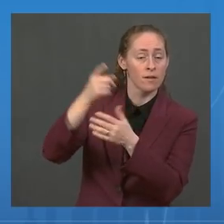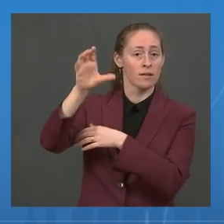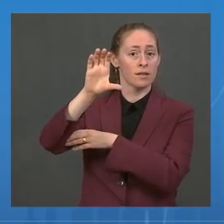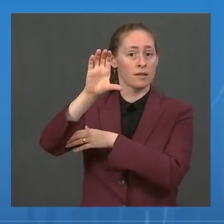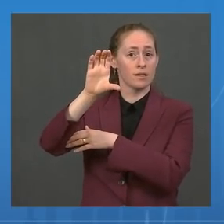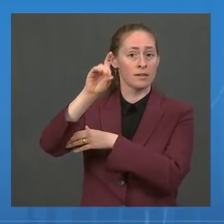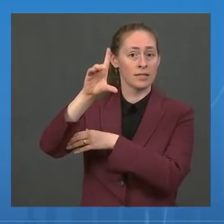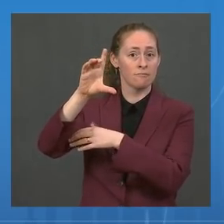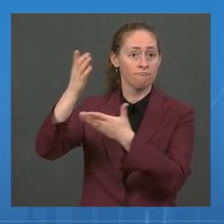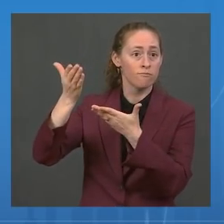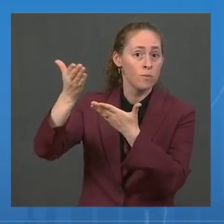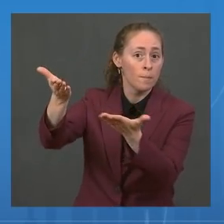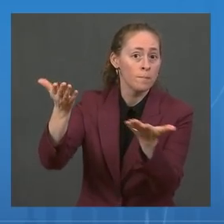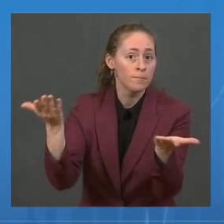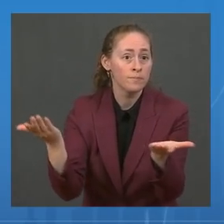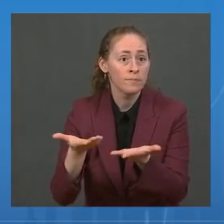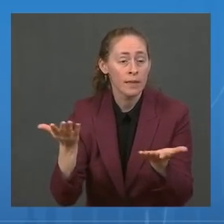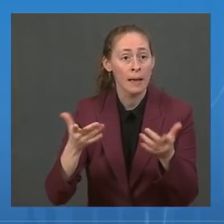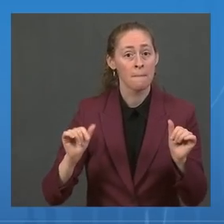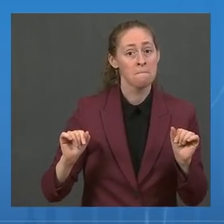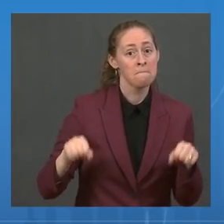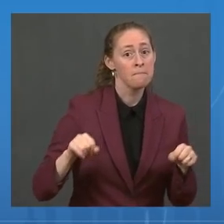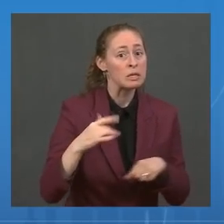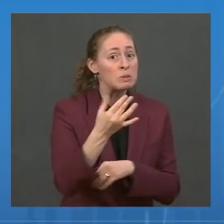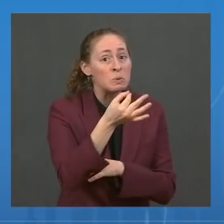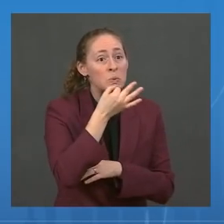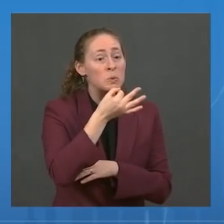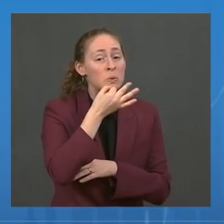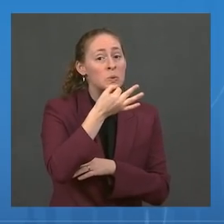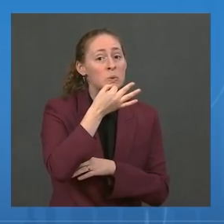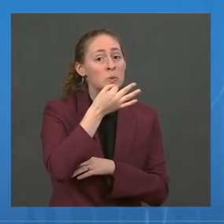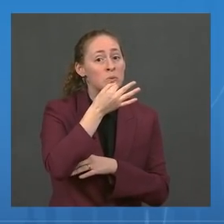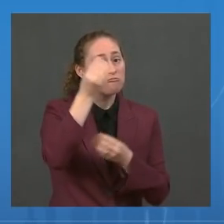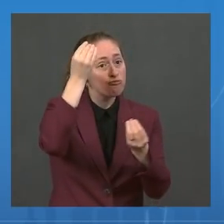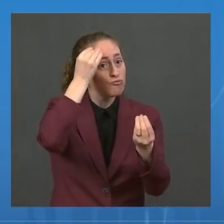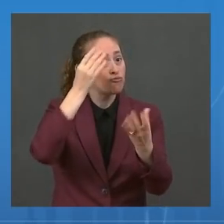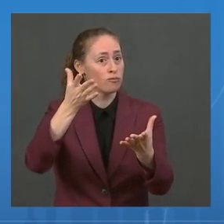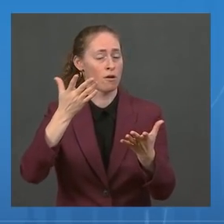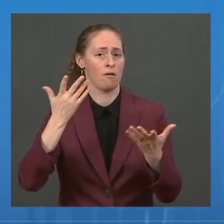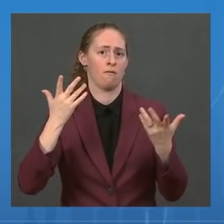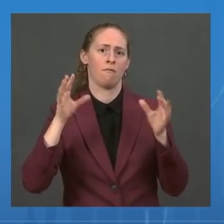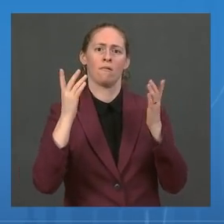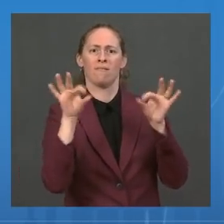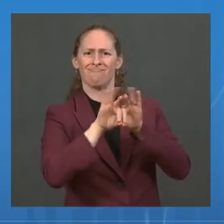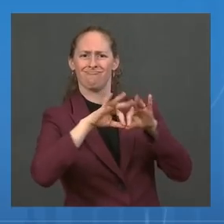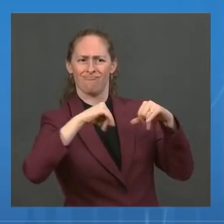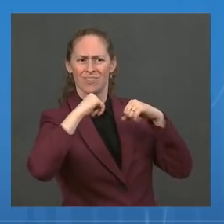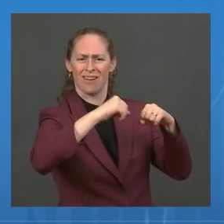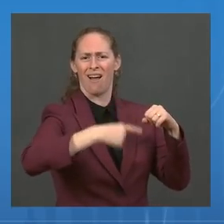may soon be available to help protect our children and those around them.